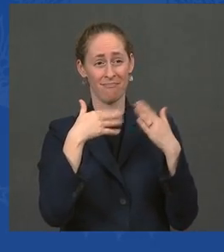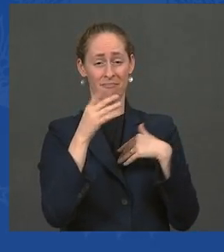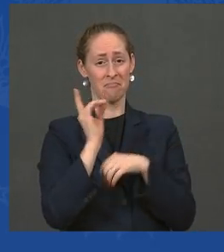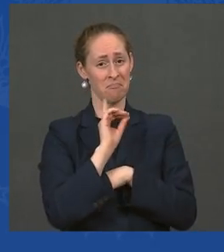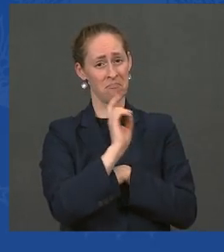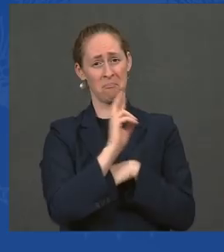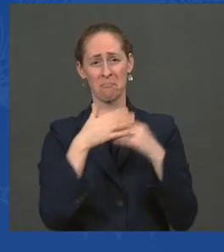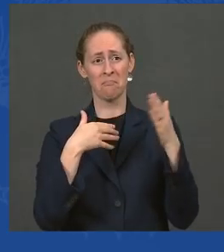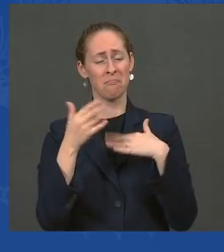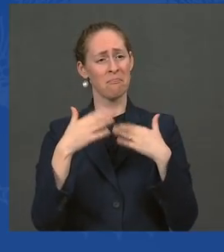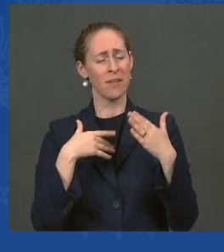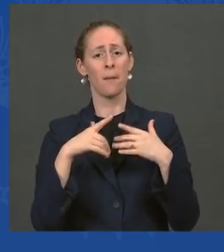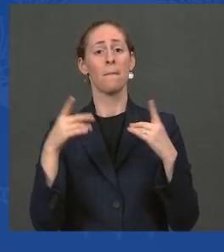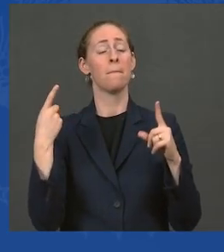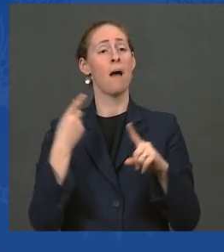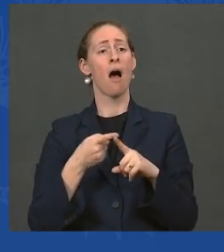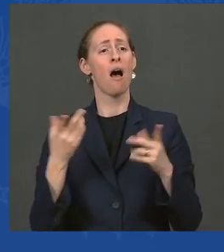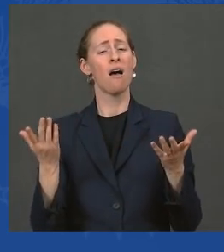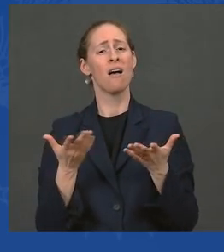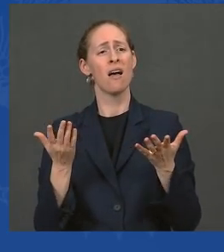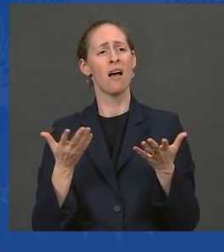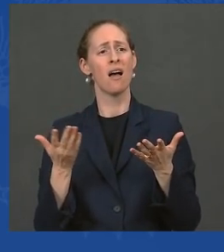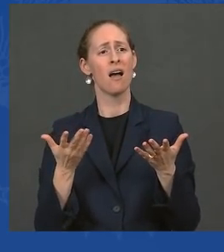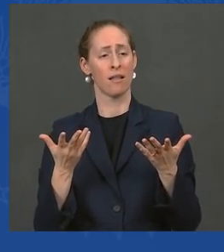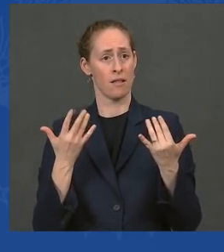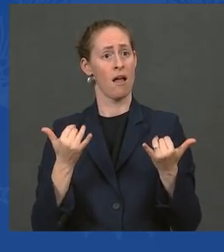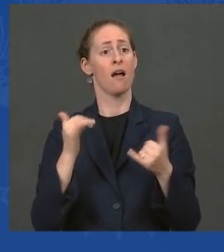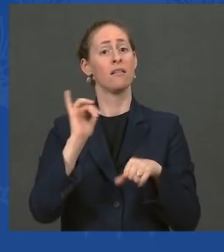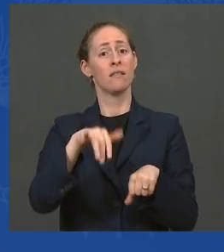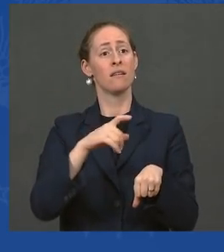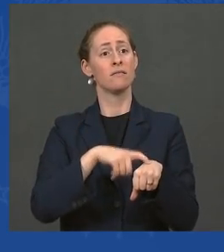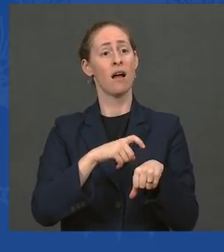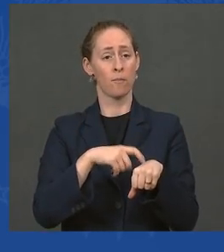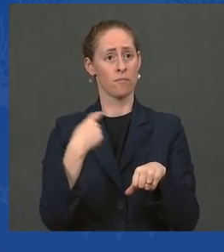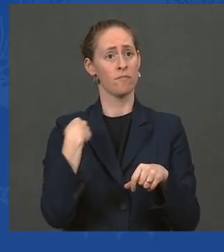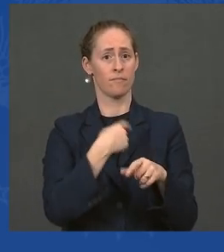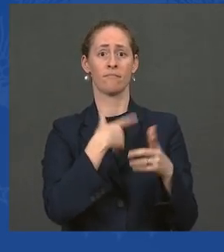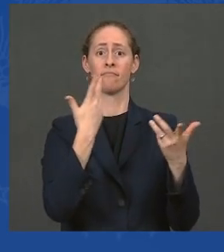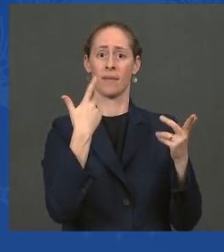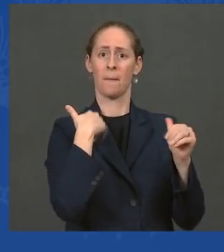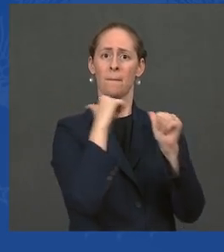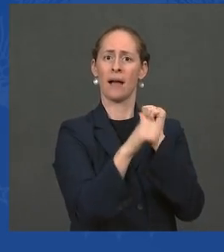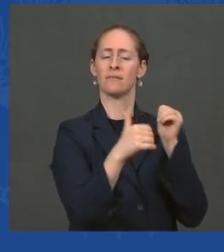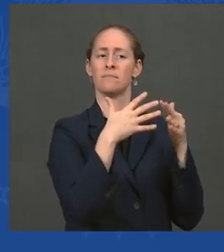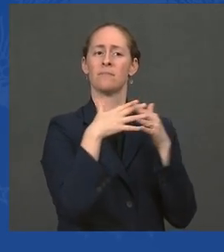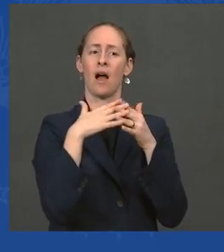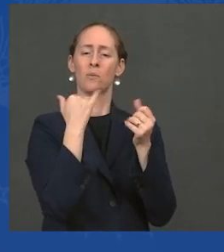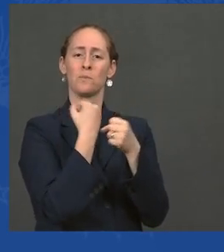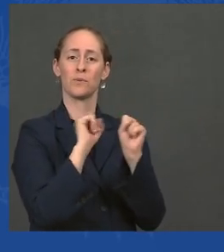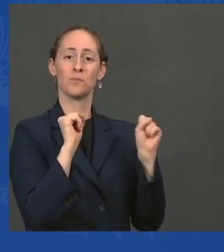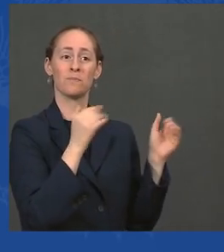And here's the deal though: You know, what I was able to do when we passed the American Rescue Plan in the first month of my administration,